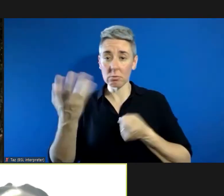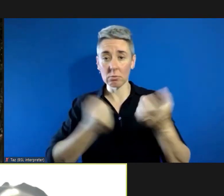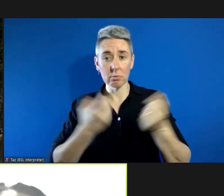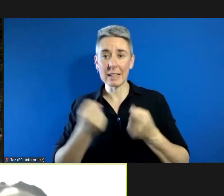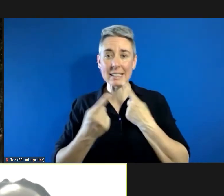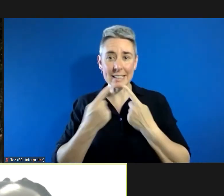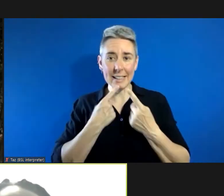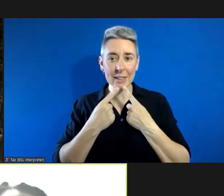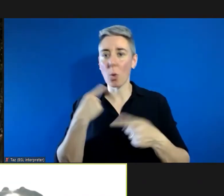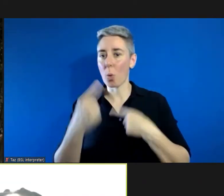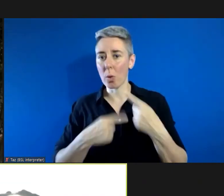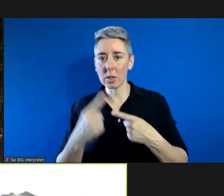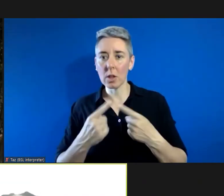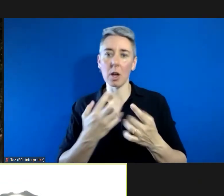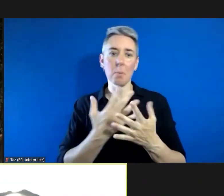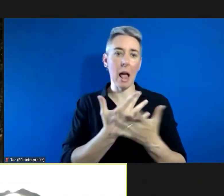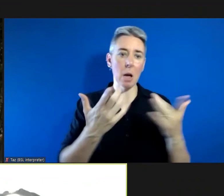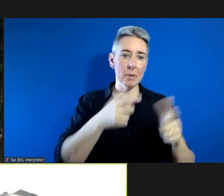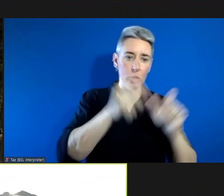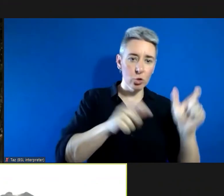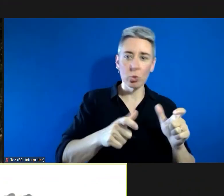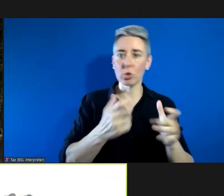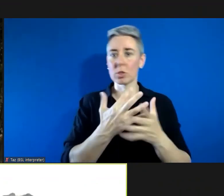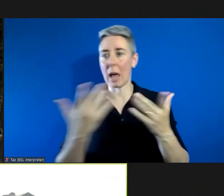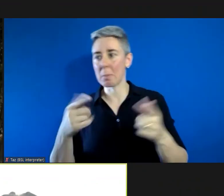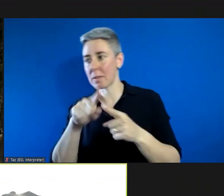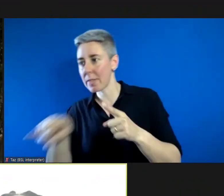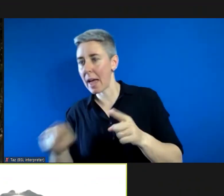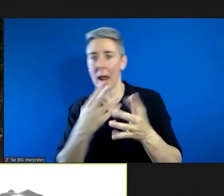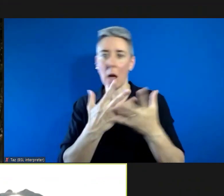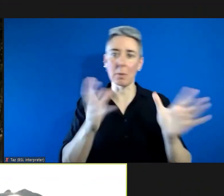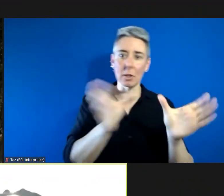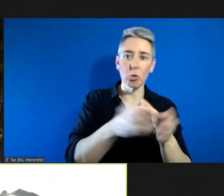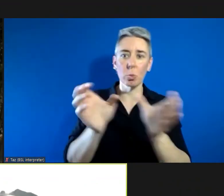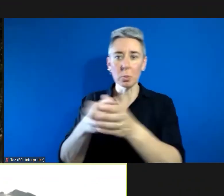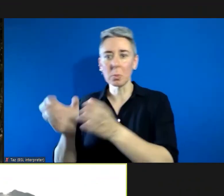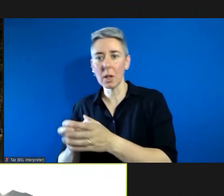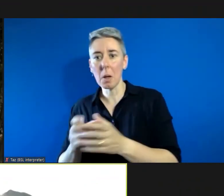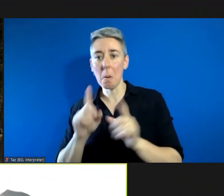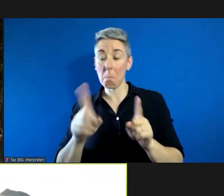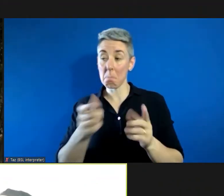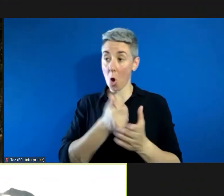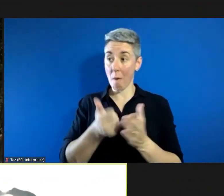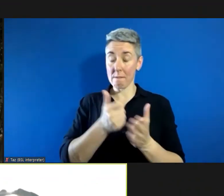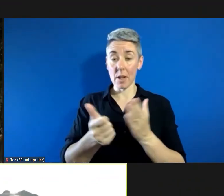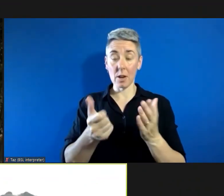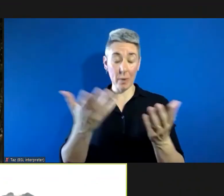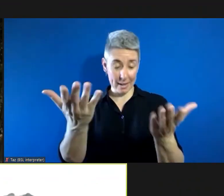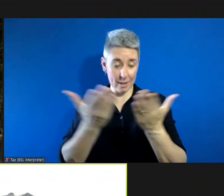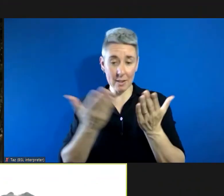didn't make up his etc. But often, we don't get a chance to really question for example,